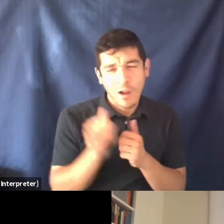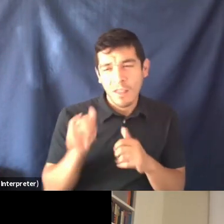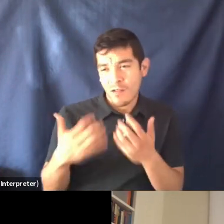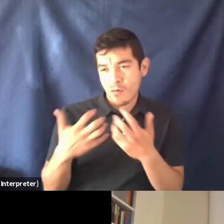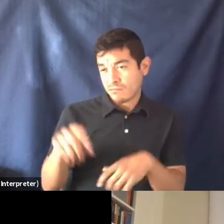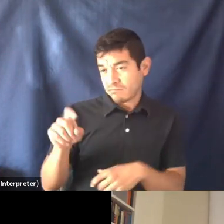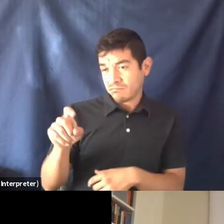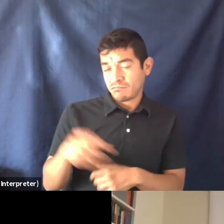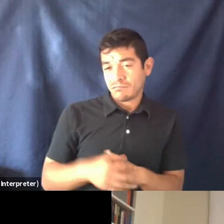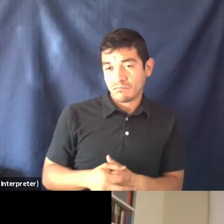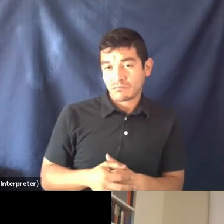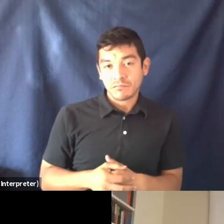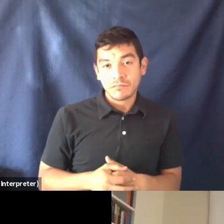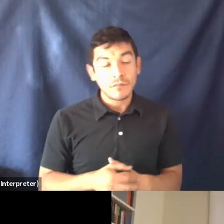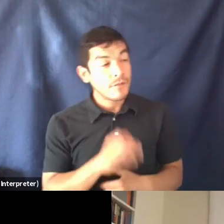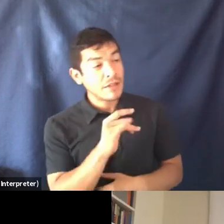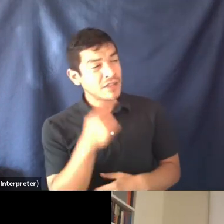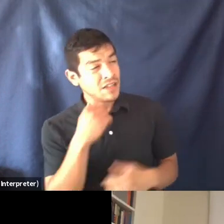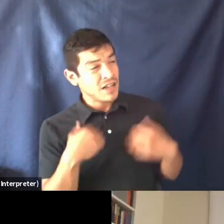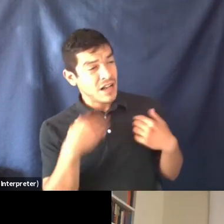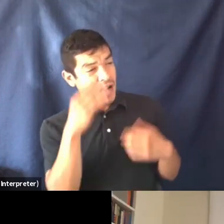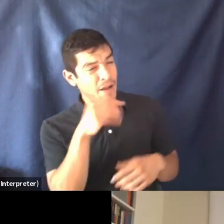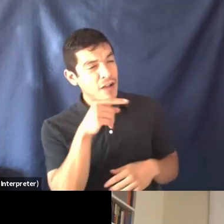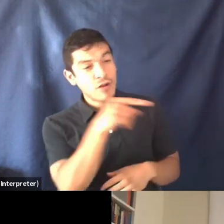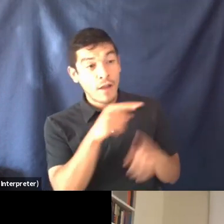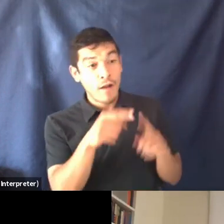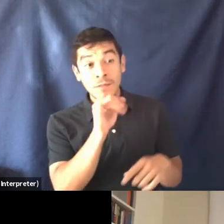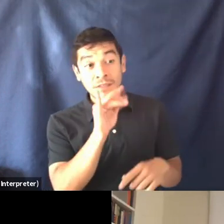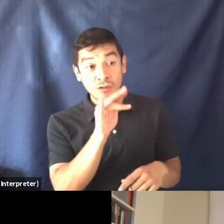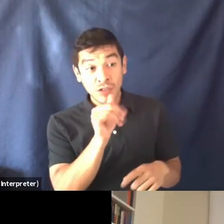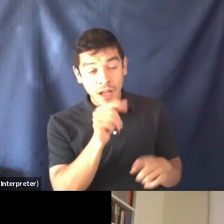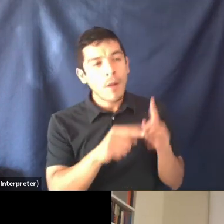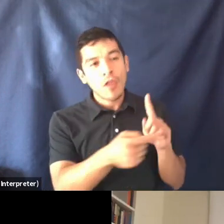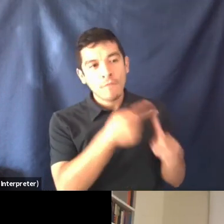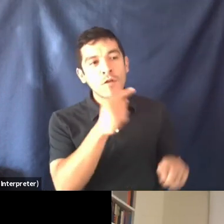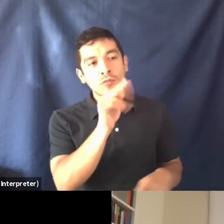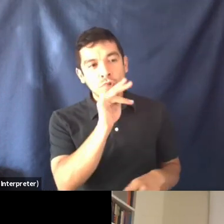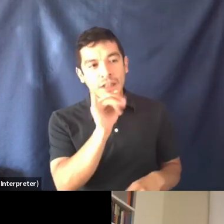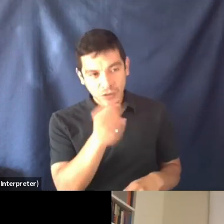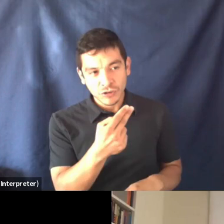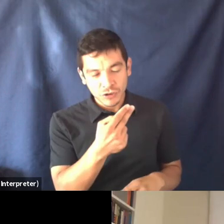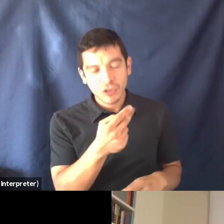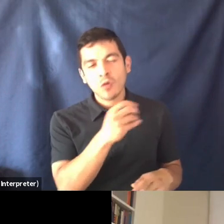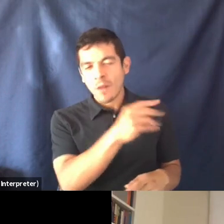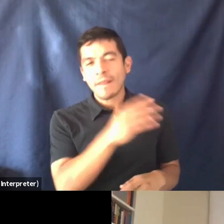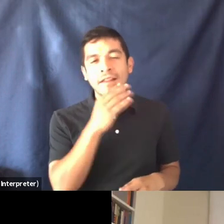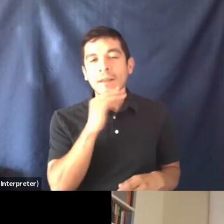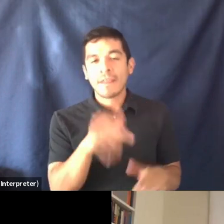So the young men they're from Syria, but they're Turkmen. So they speak Turkish. - Okay And so my Co-producers Zeynep or Ceylan,